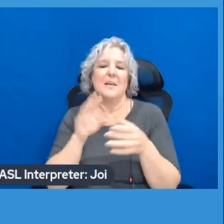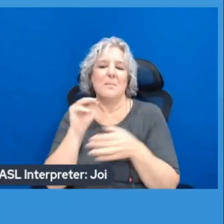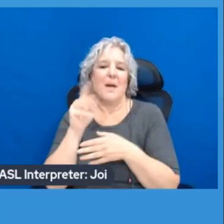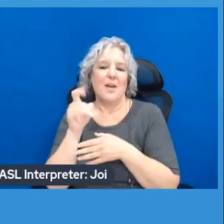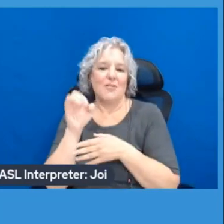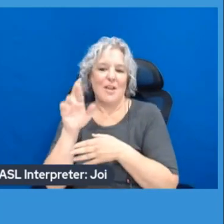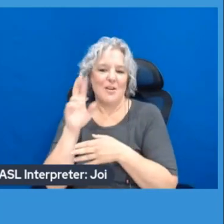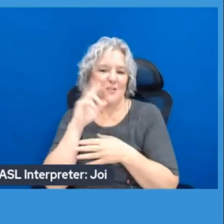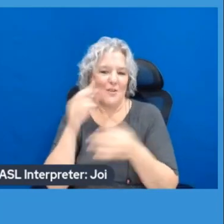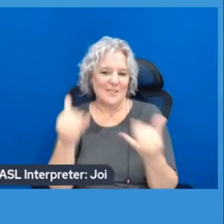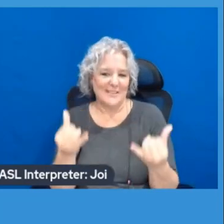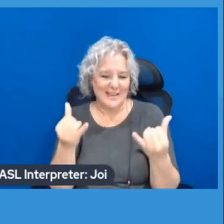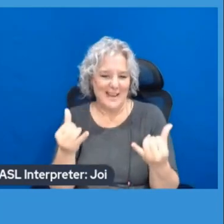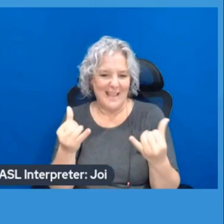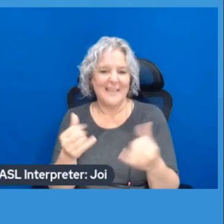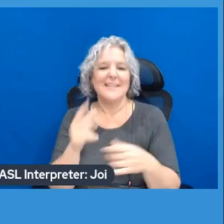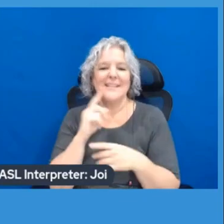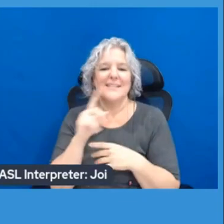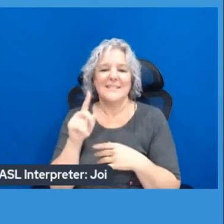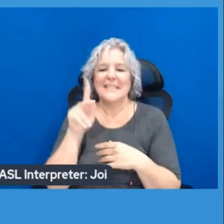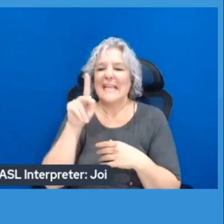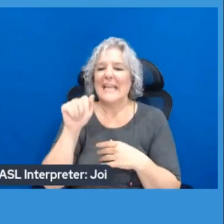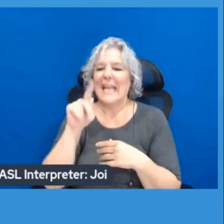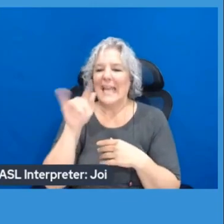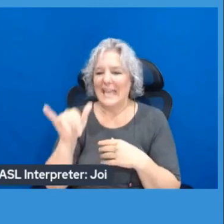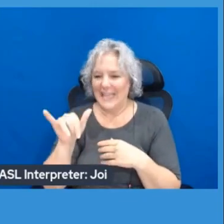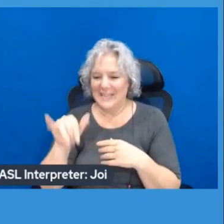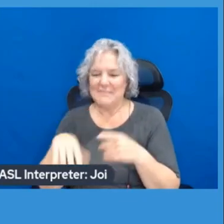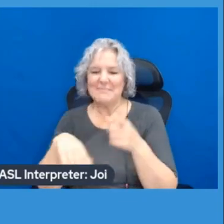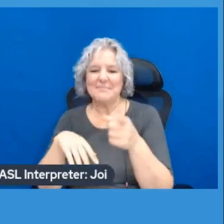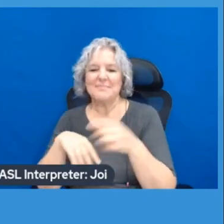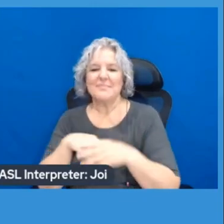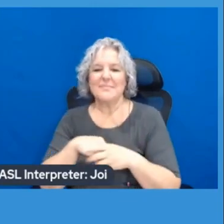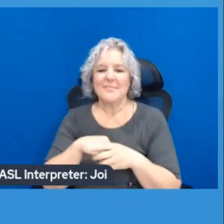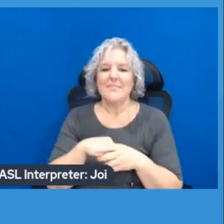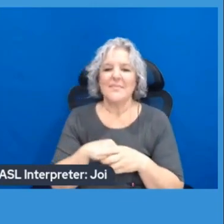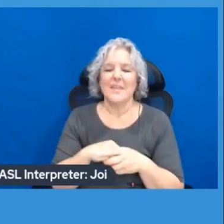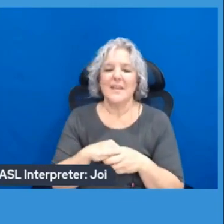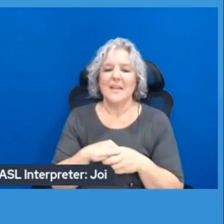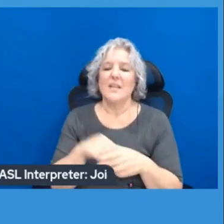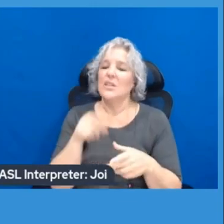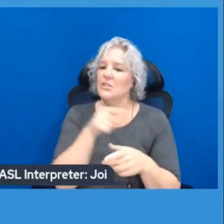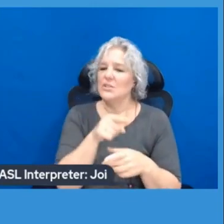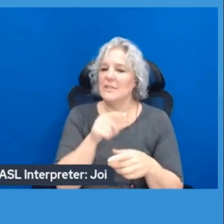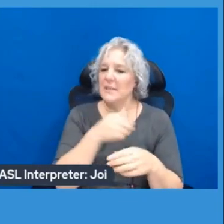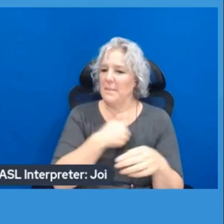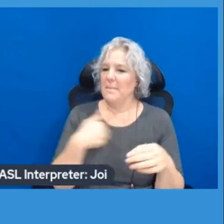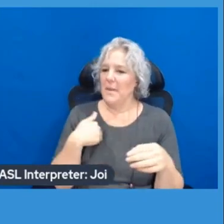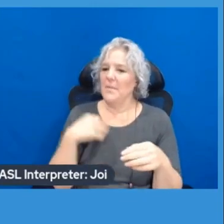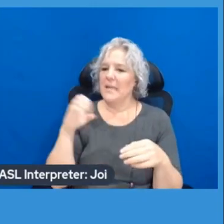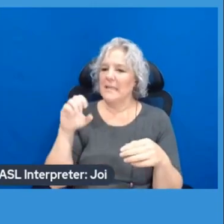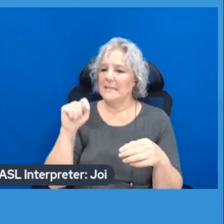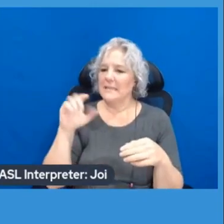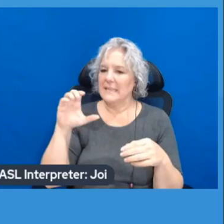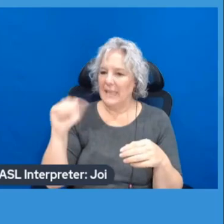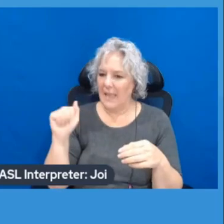Katie is a TA specialist for the ECTA Center and Daisy. She is a member of the ECTA leadership team